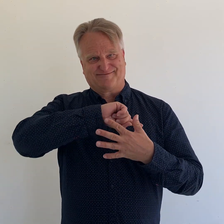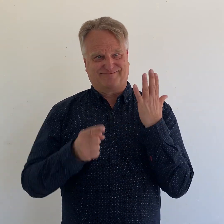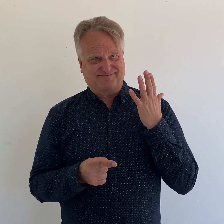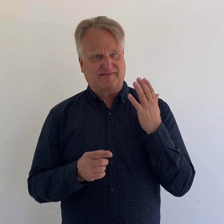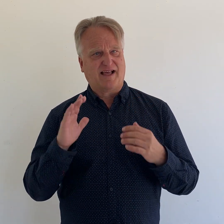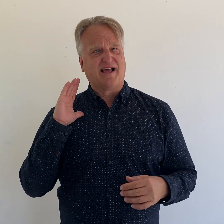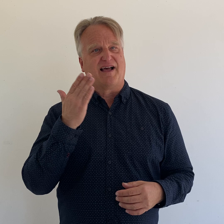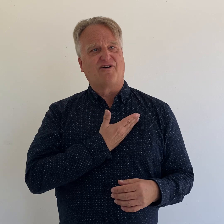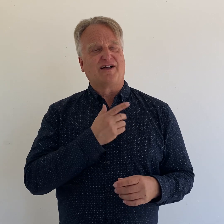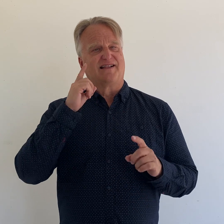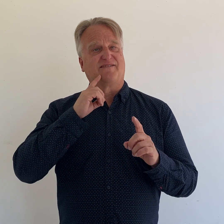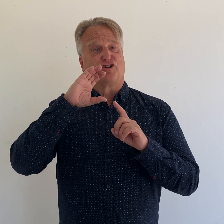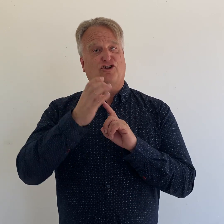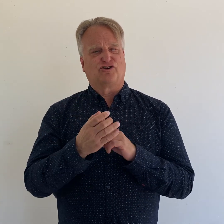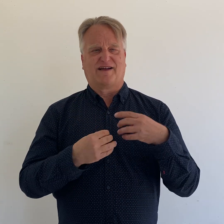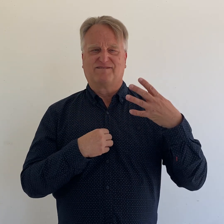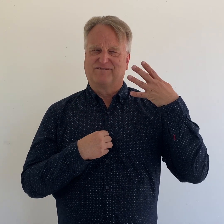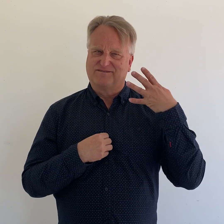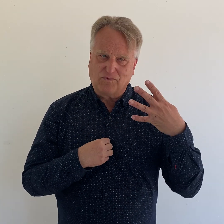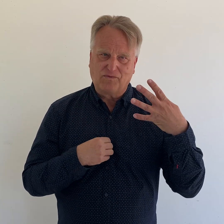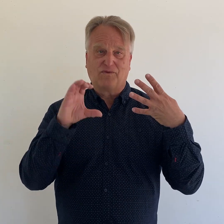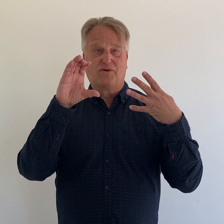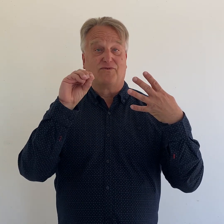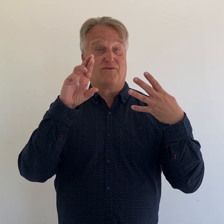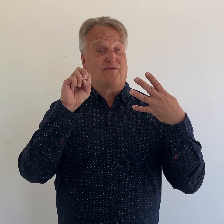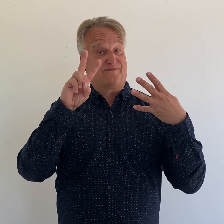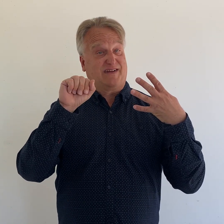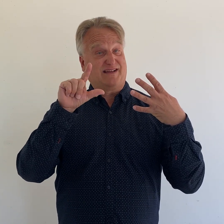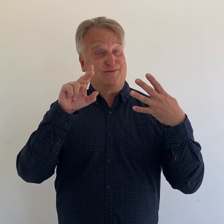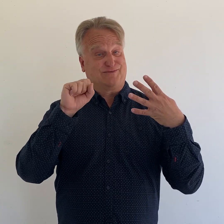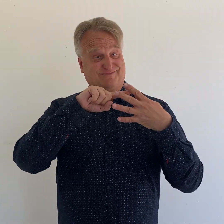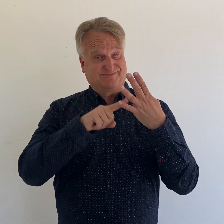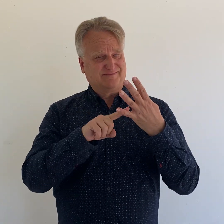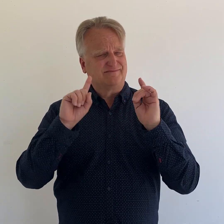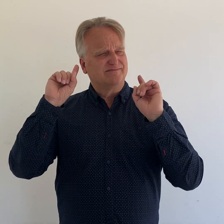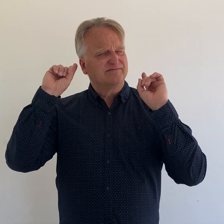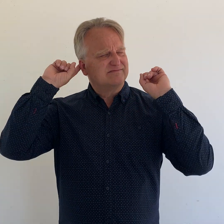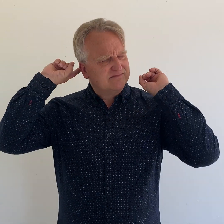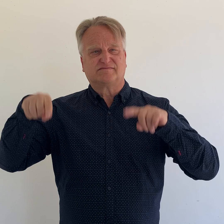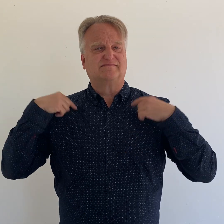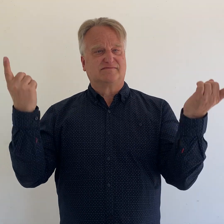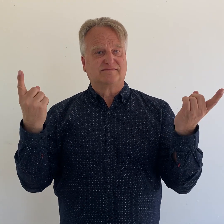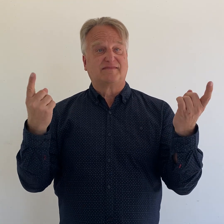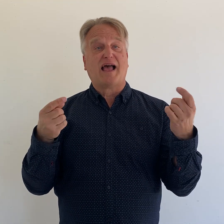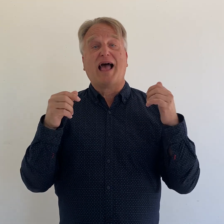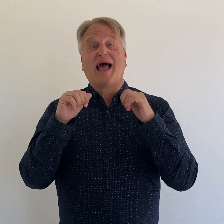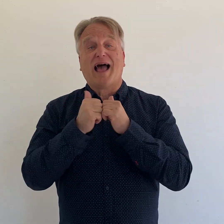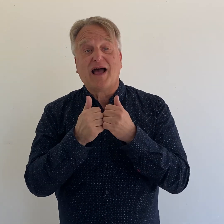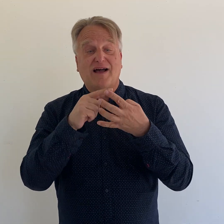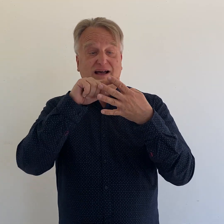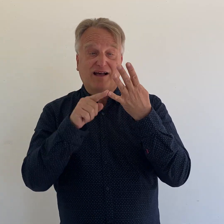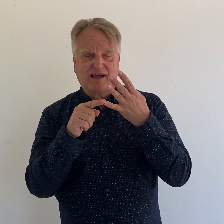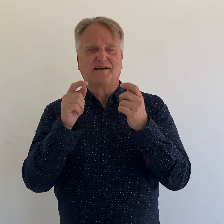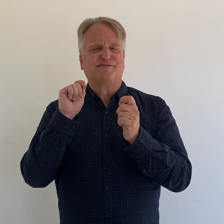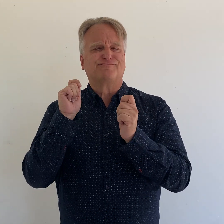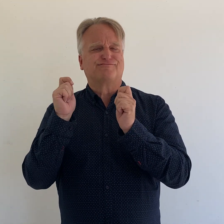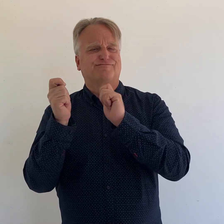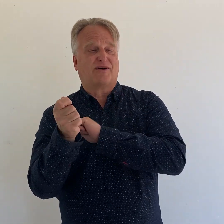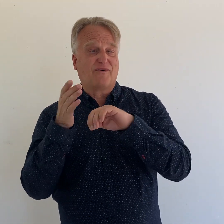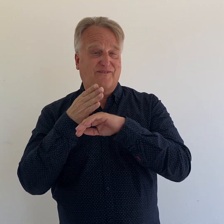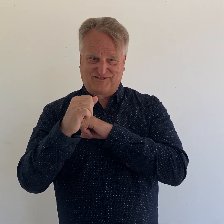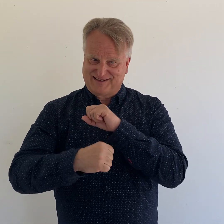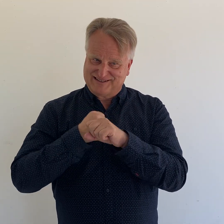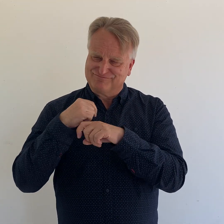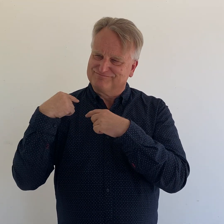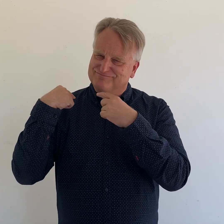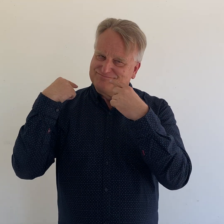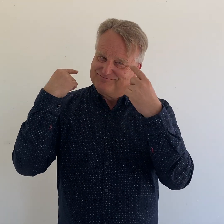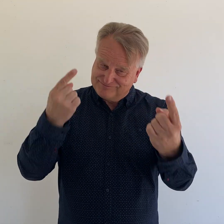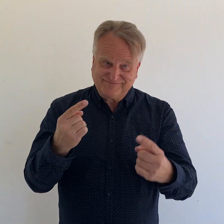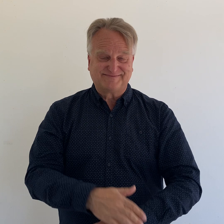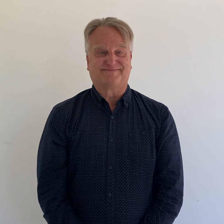To conclude, these 4 core values have remained the fundamental basis of Deaf culture for over 100 years.